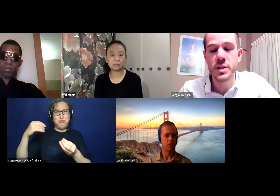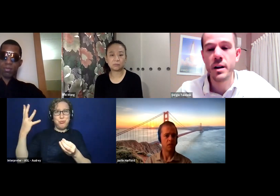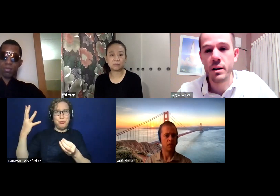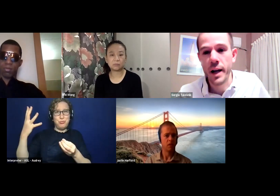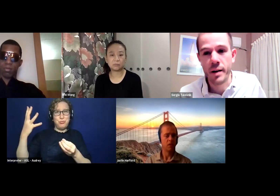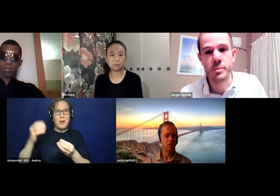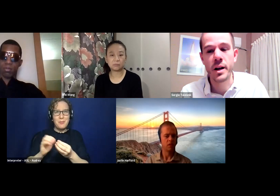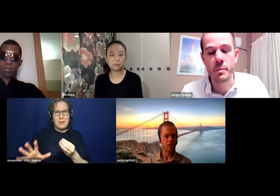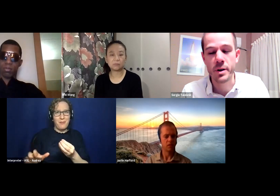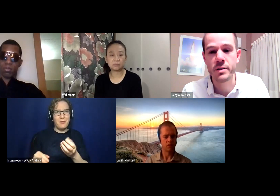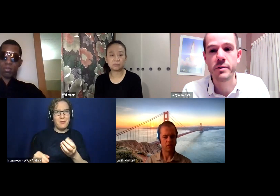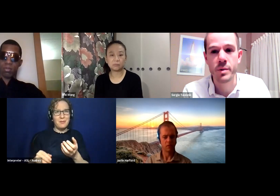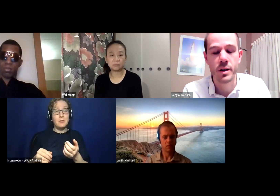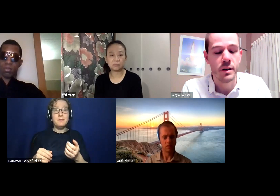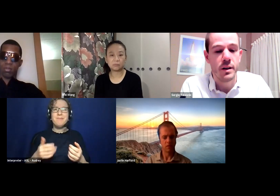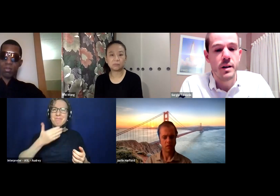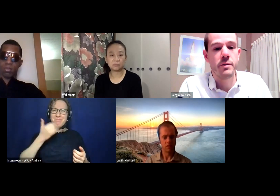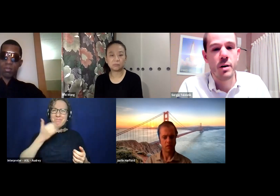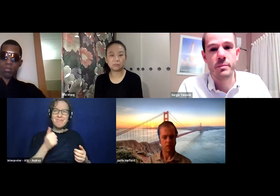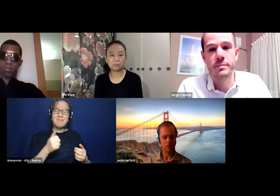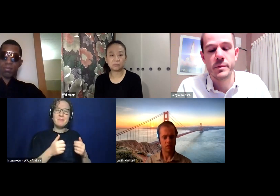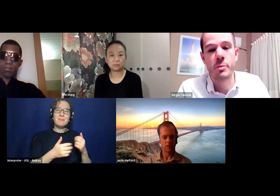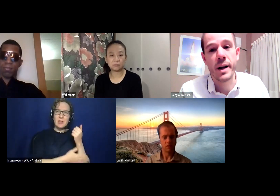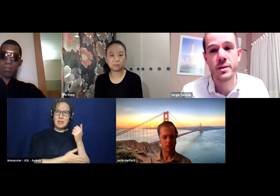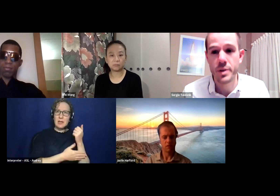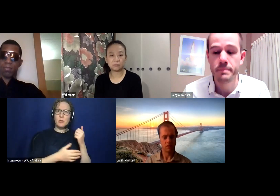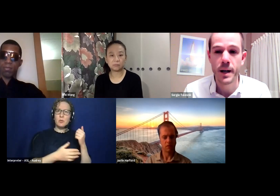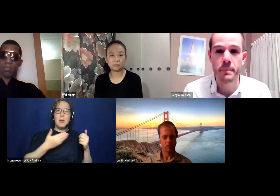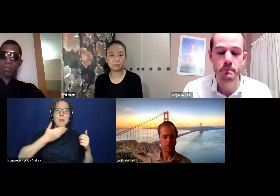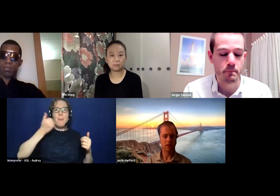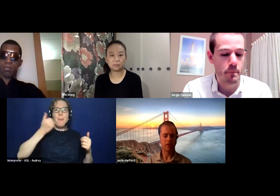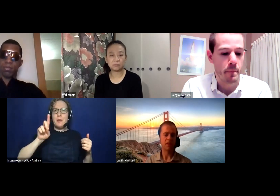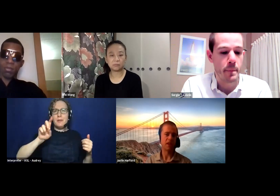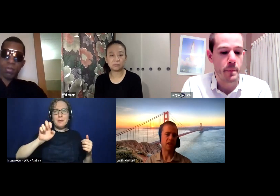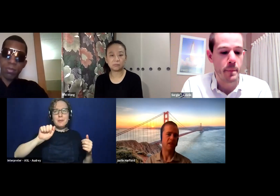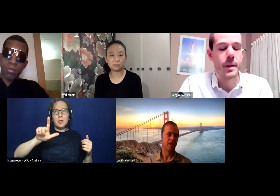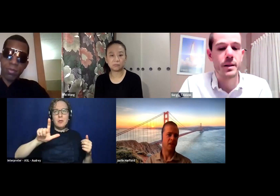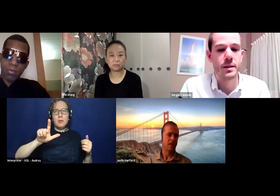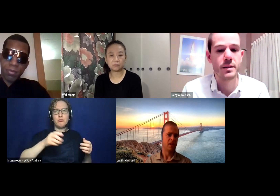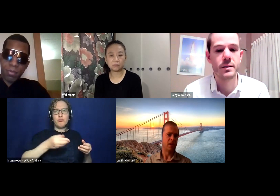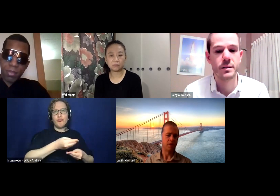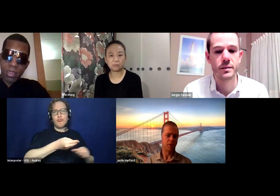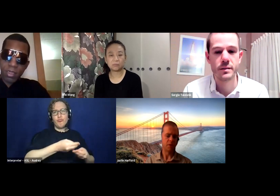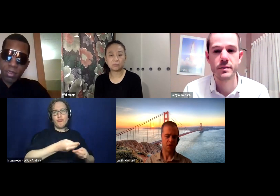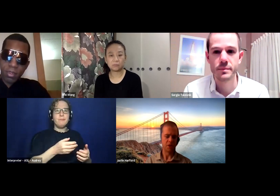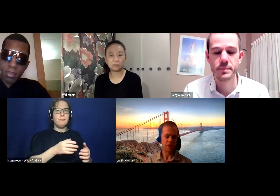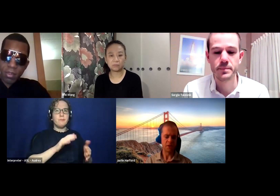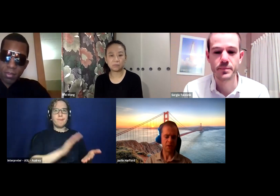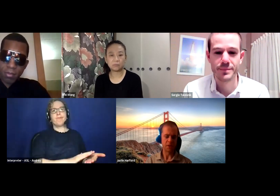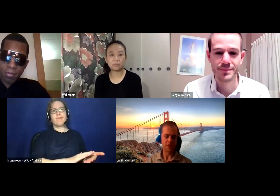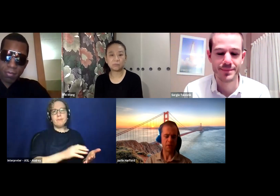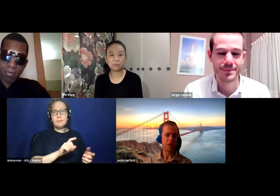good deal at bringing a person from my country. >> JUSTIN HARFORD: Exactly. So I definitely